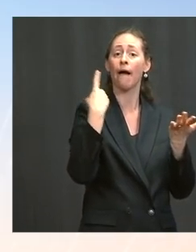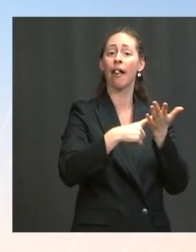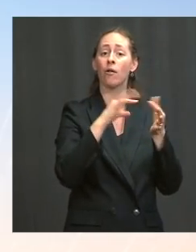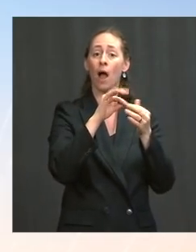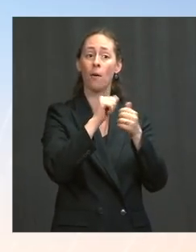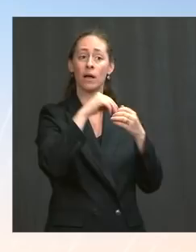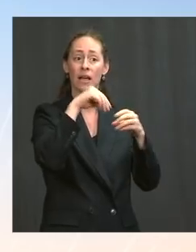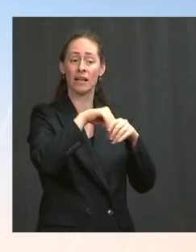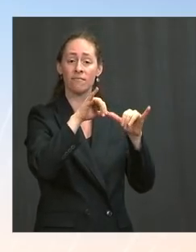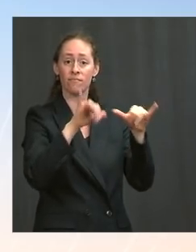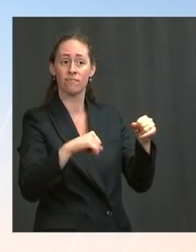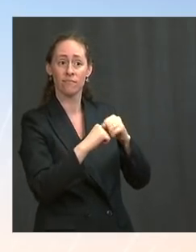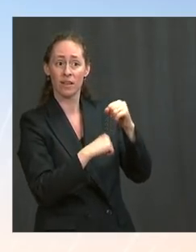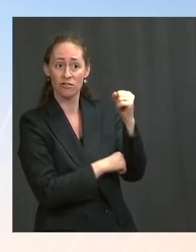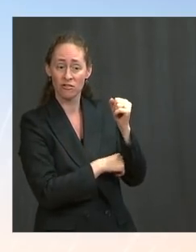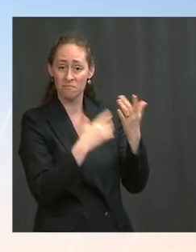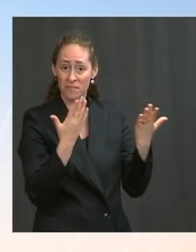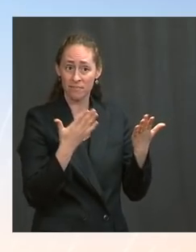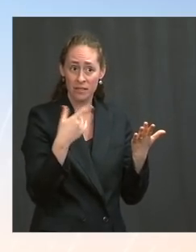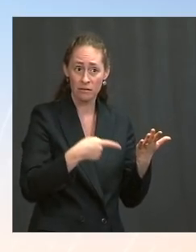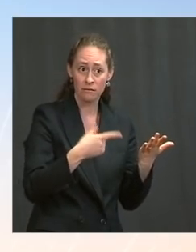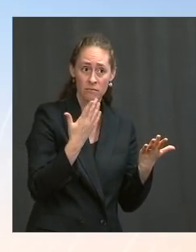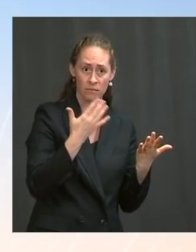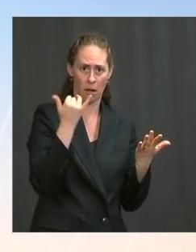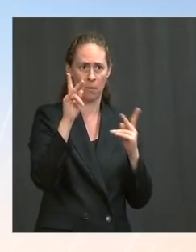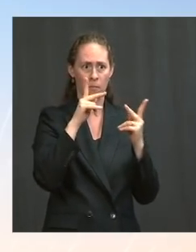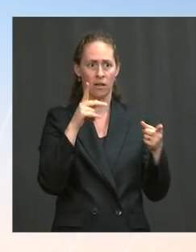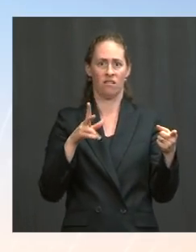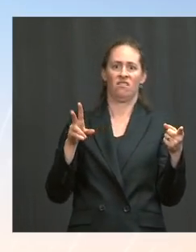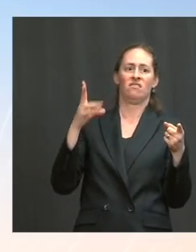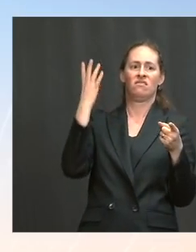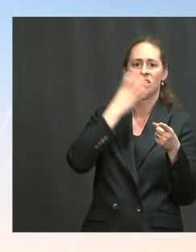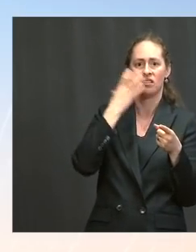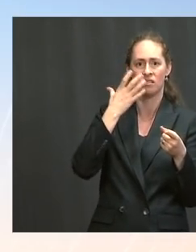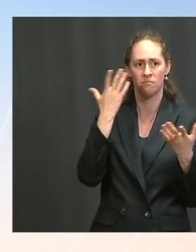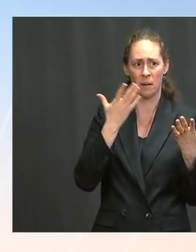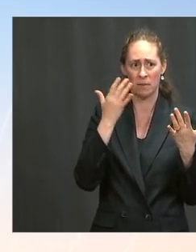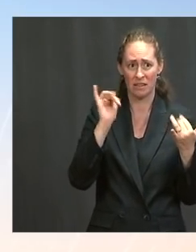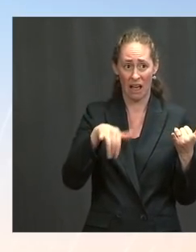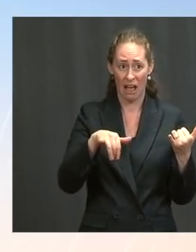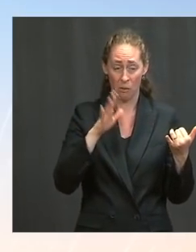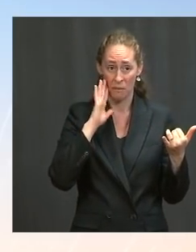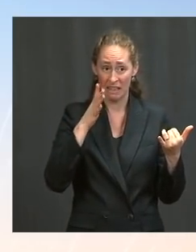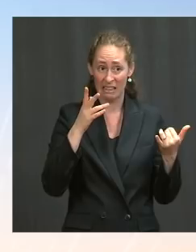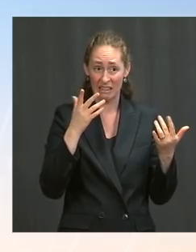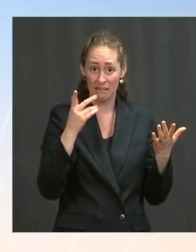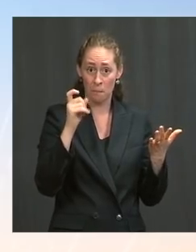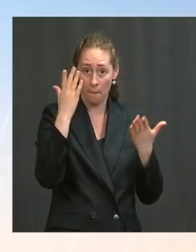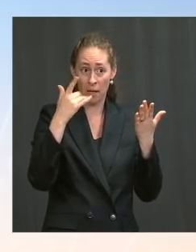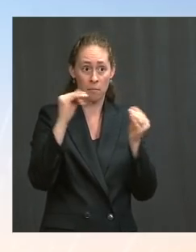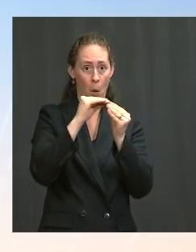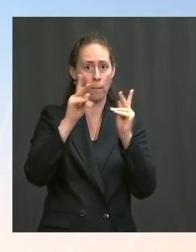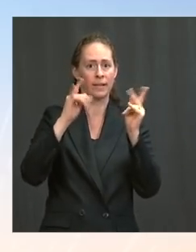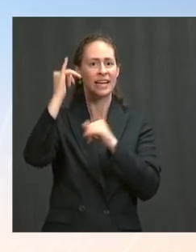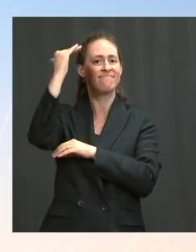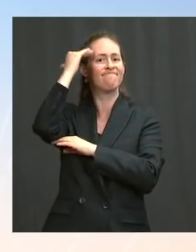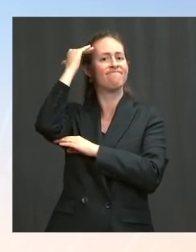after seeing what took place? Ms. Psaki: Sure. Well, I would say, on your second question, that there -- he does believe there should be an investigation